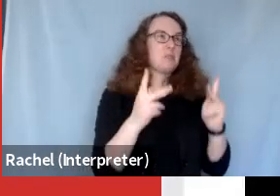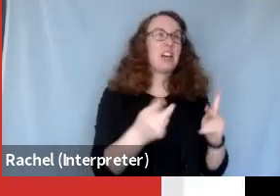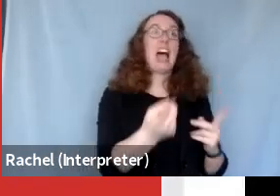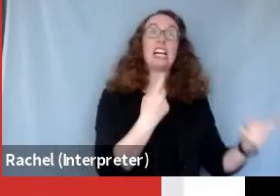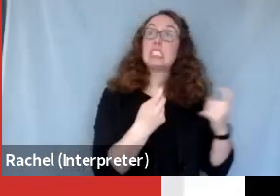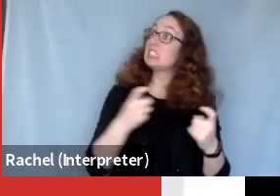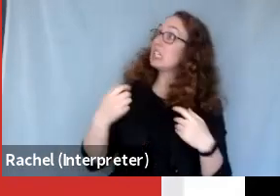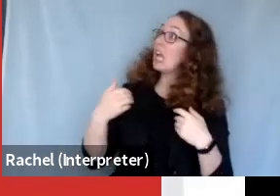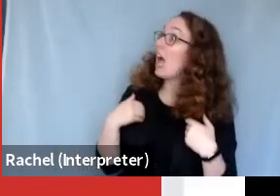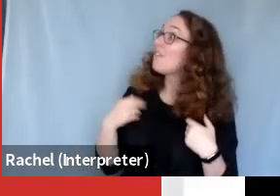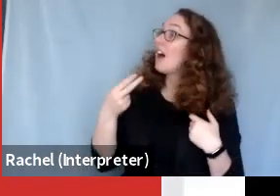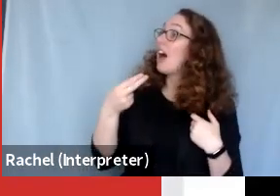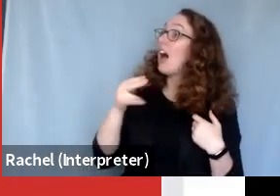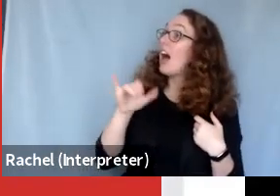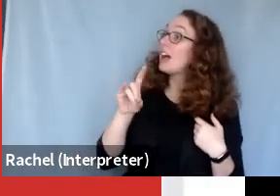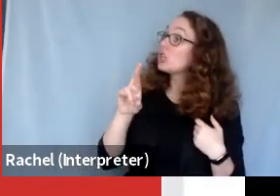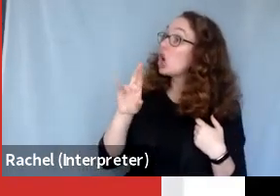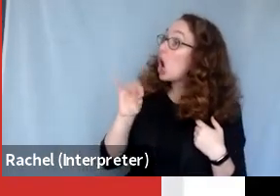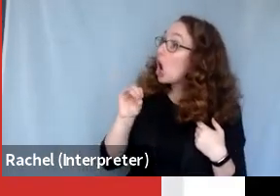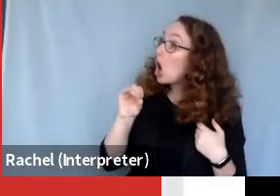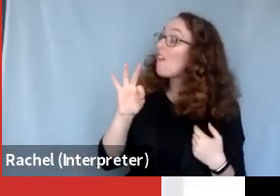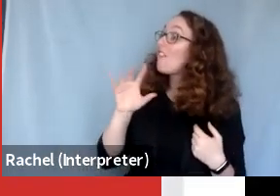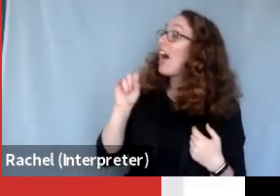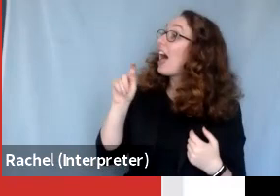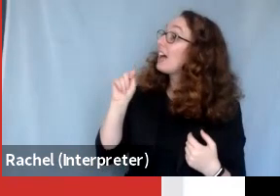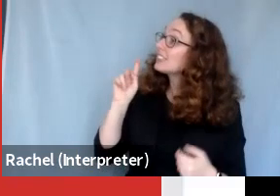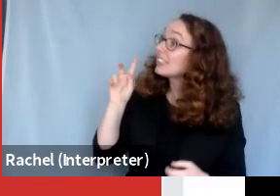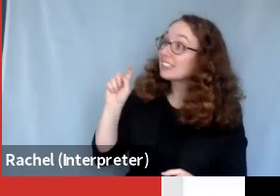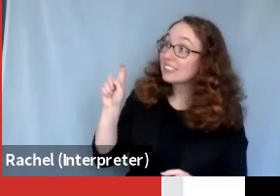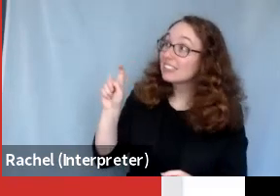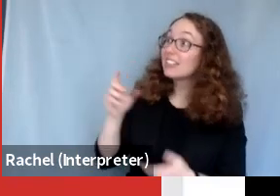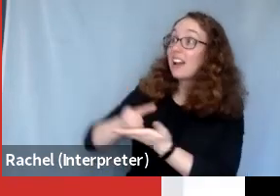as a company we do have other um water containers, but unfortunately not